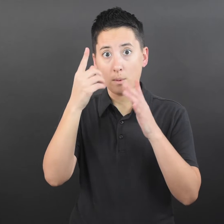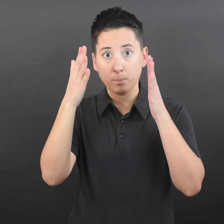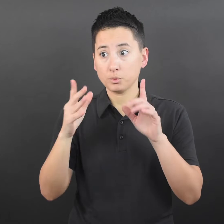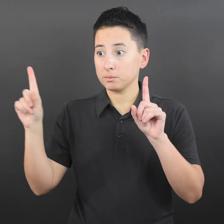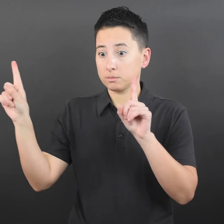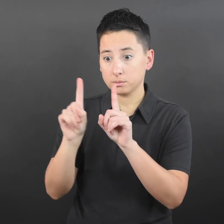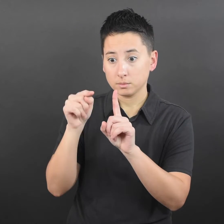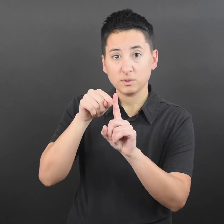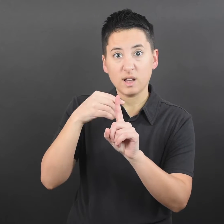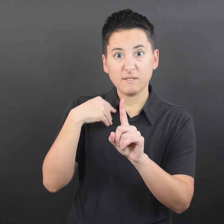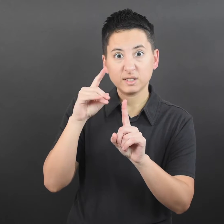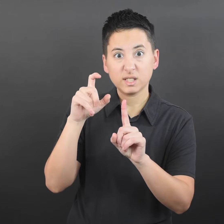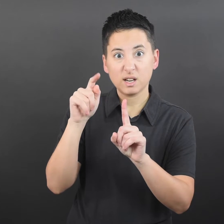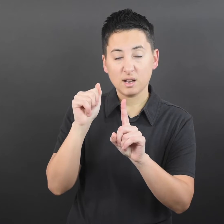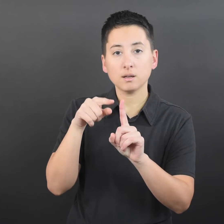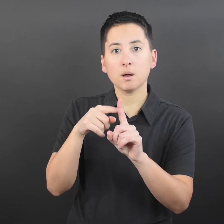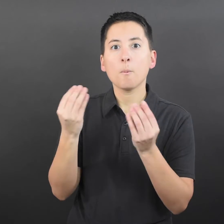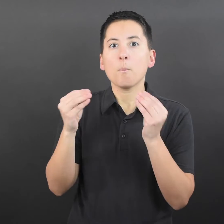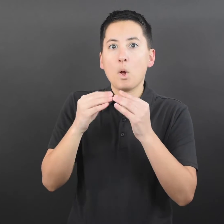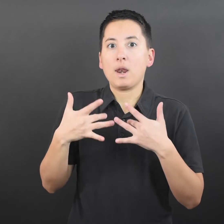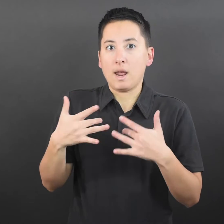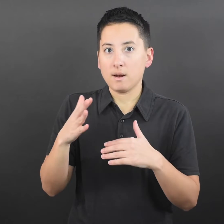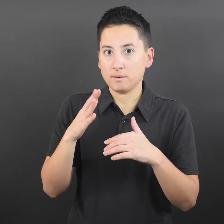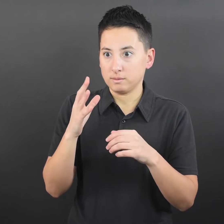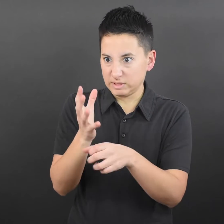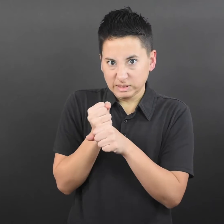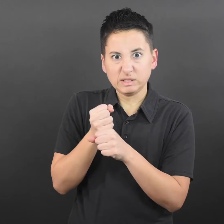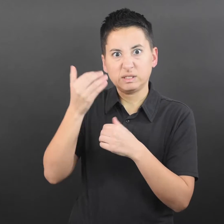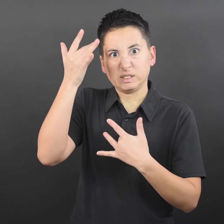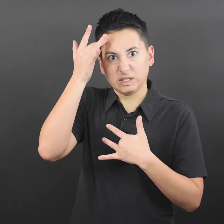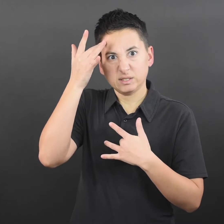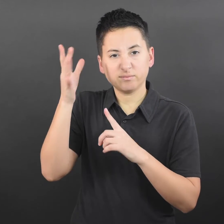than people who were exposed to someone with the original strain of SARS CoV-2.